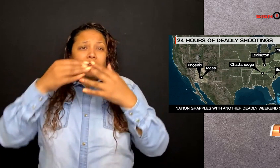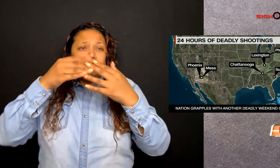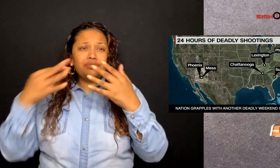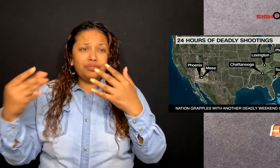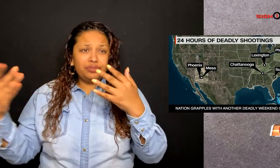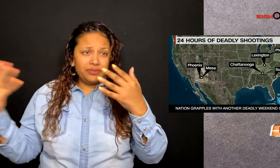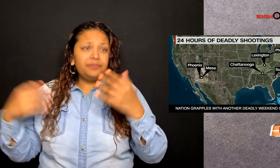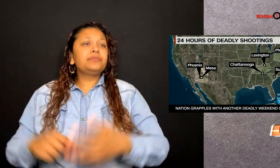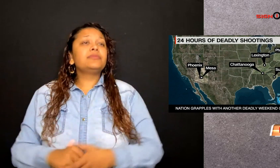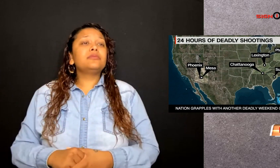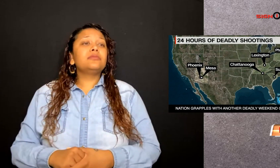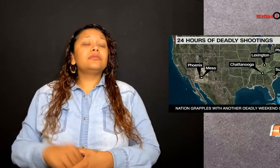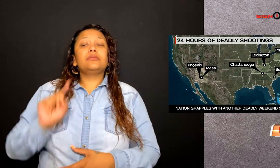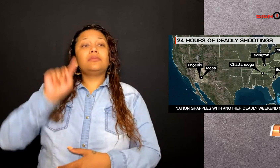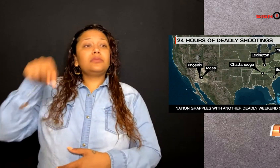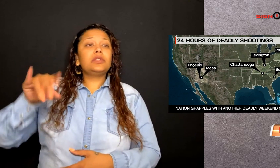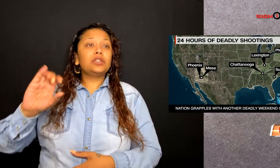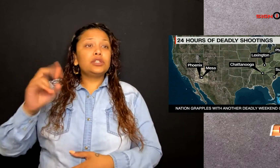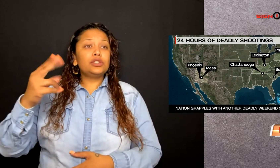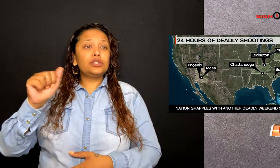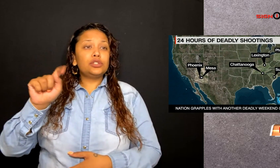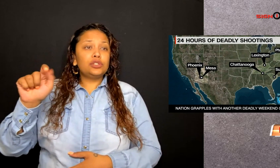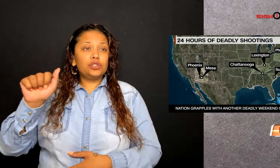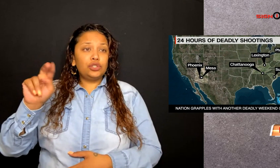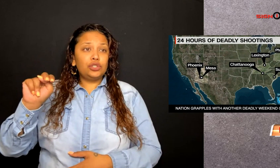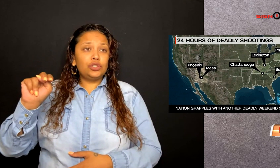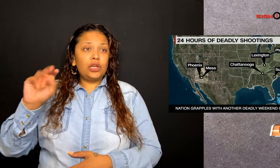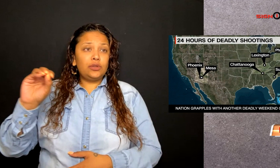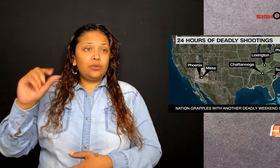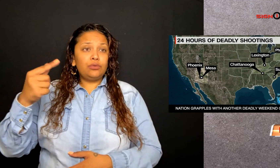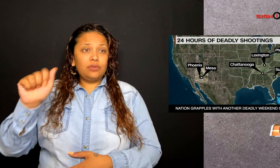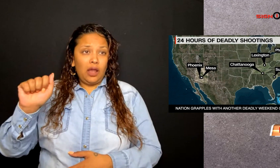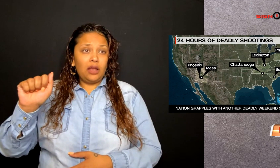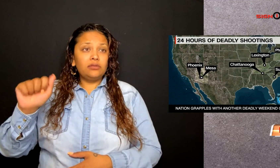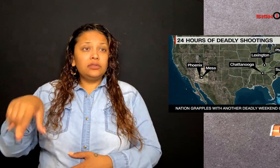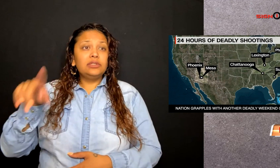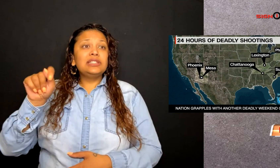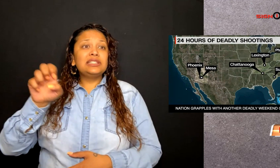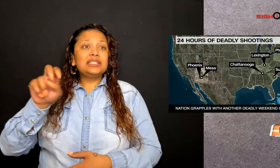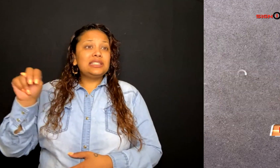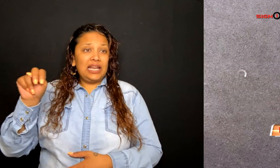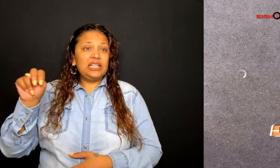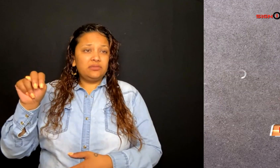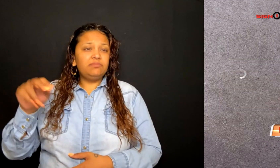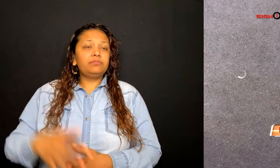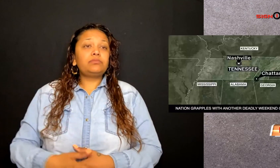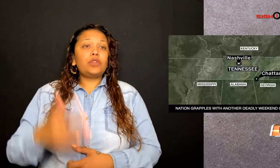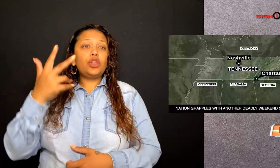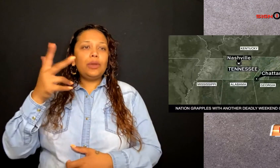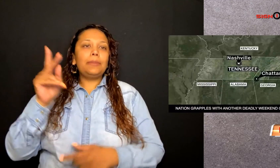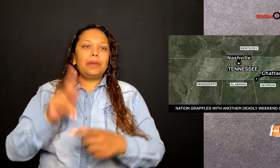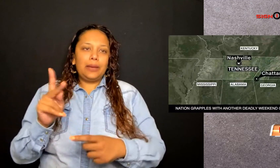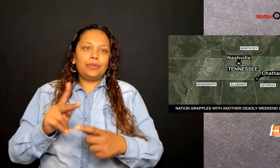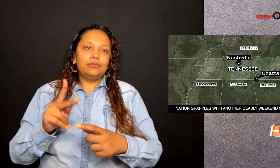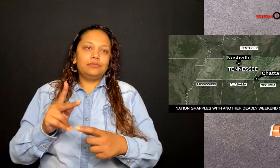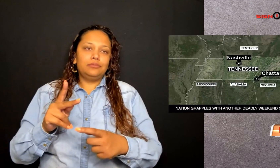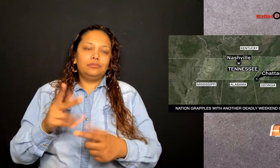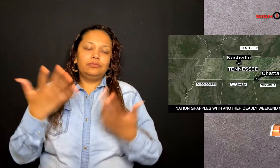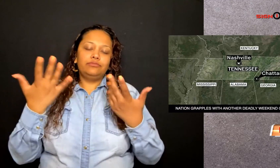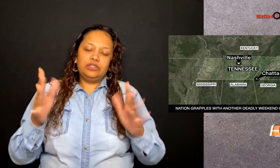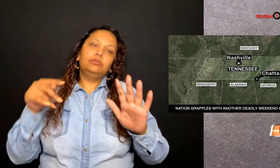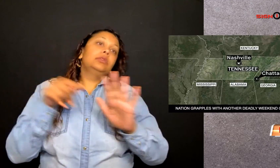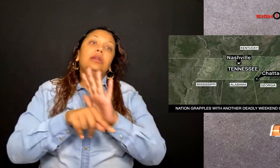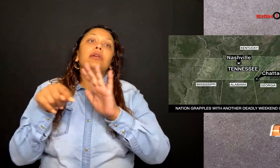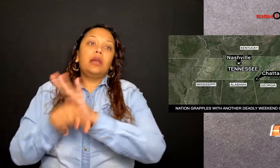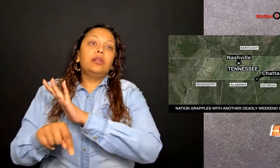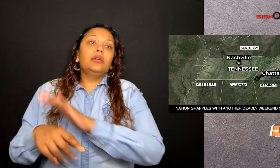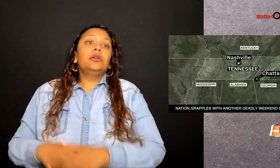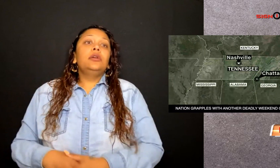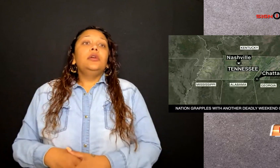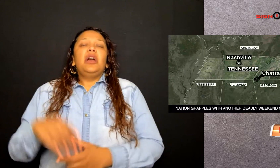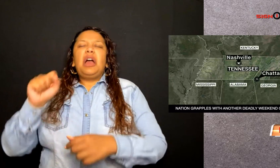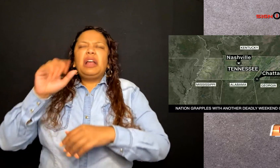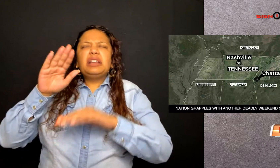and injured many more in Chattanooga Tennessee three people are